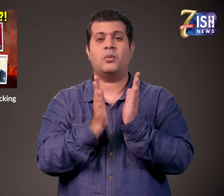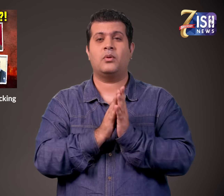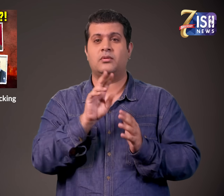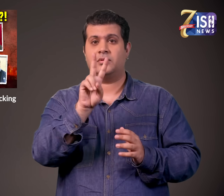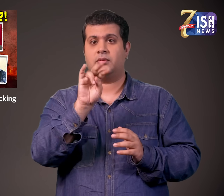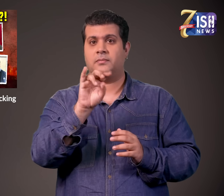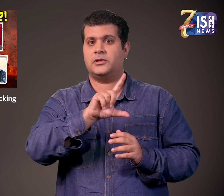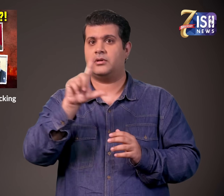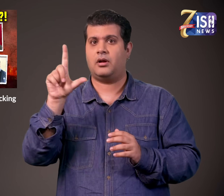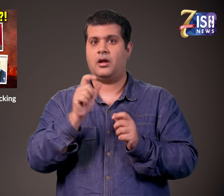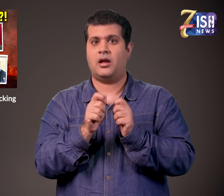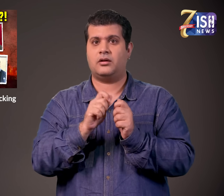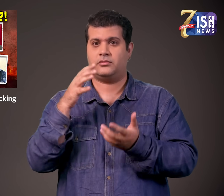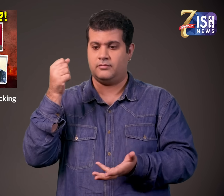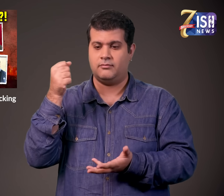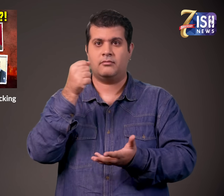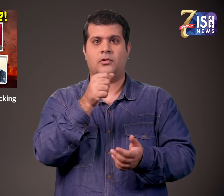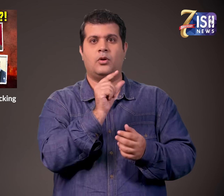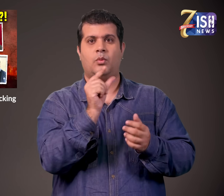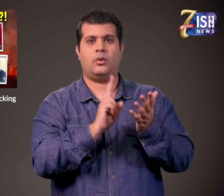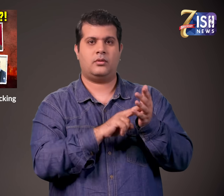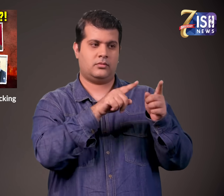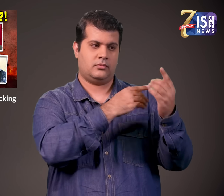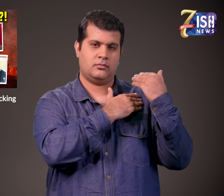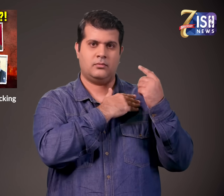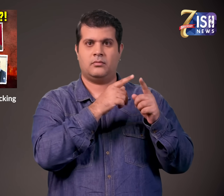They pooled ₹26 lakhs, and Nabi was put in charge of handling it.